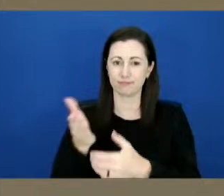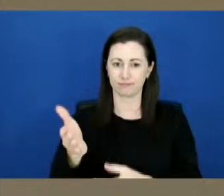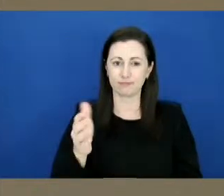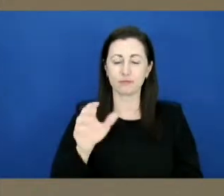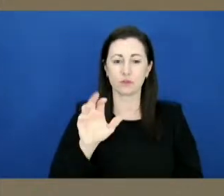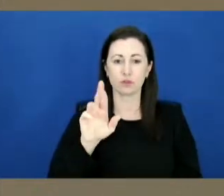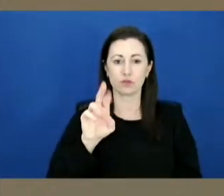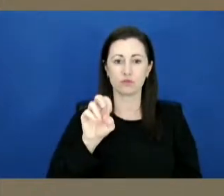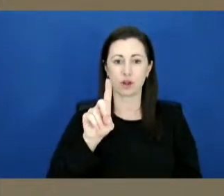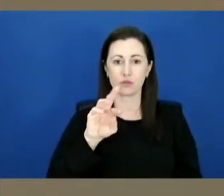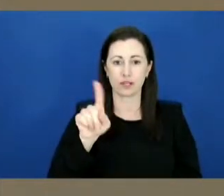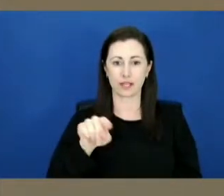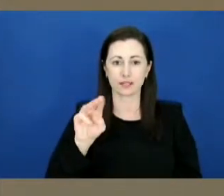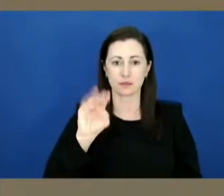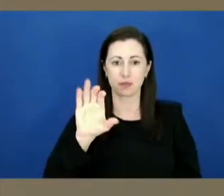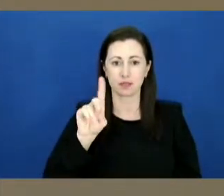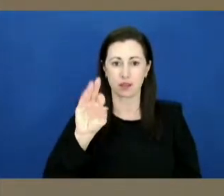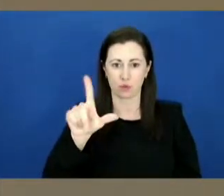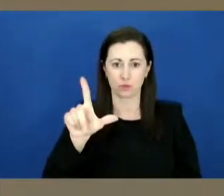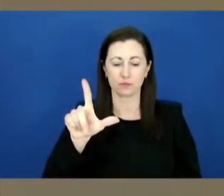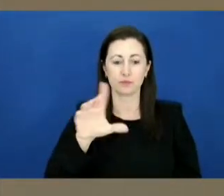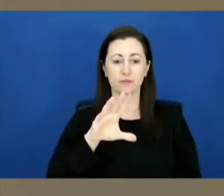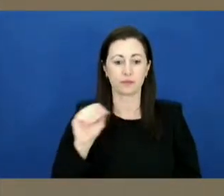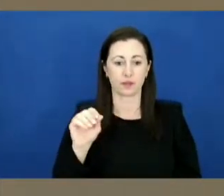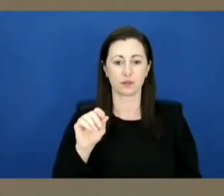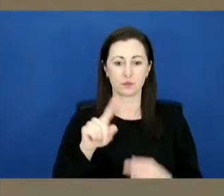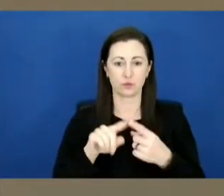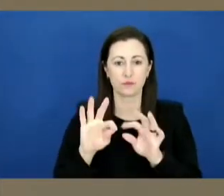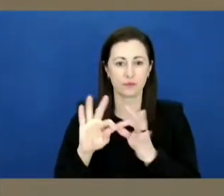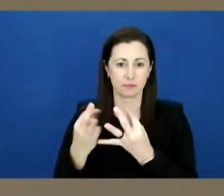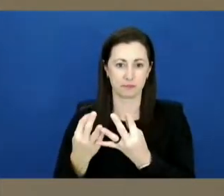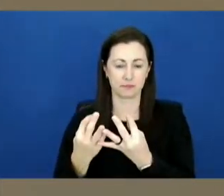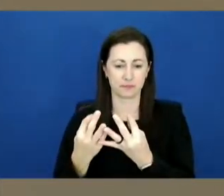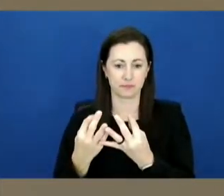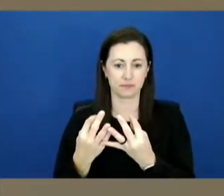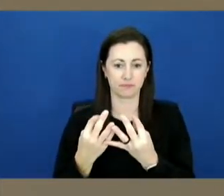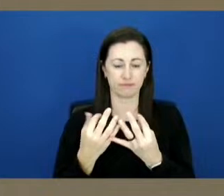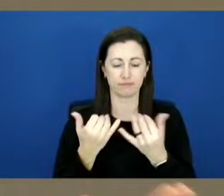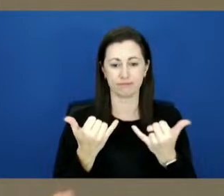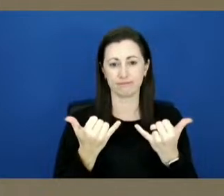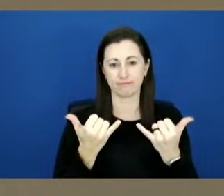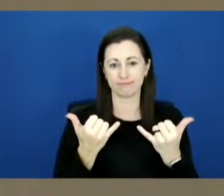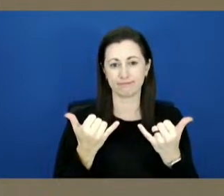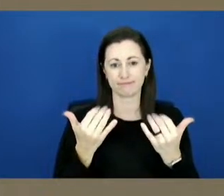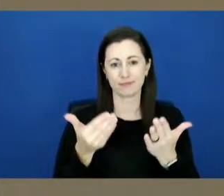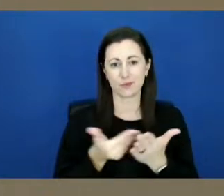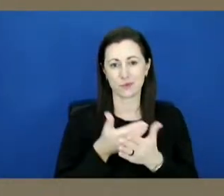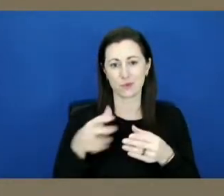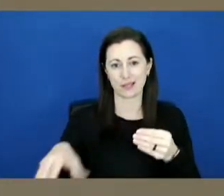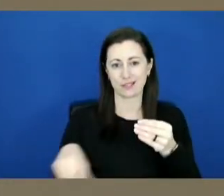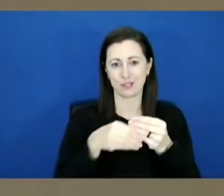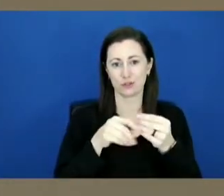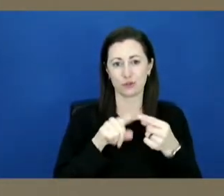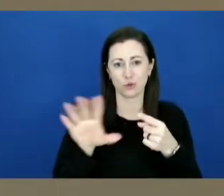REAL QUICK, CONGRATULATIONS TO YOU.